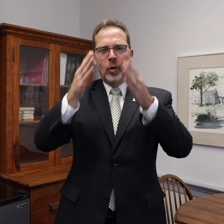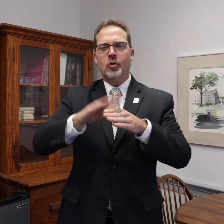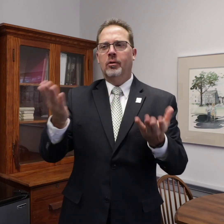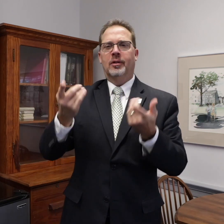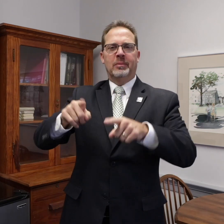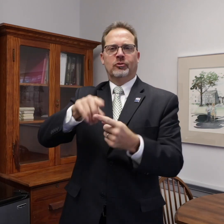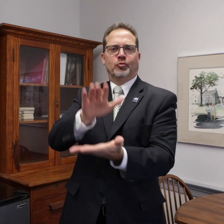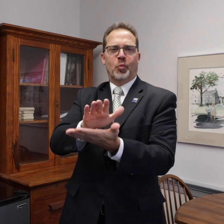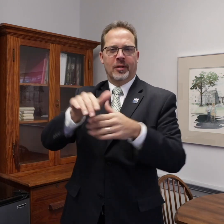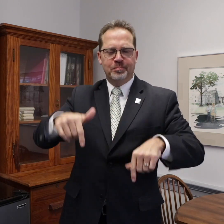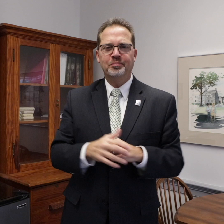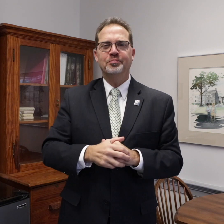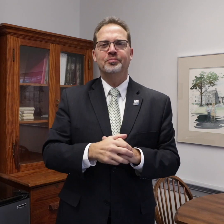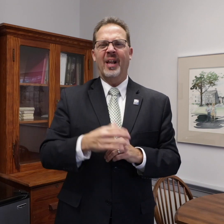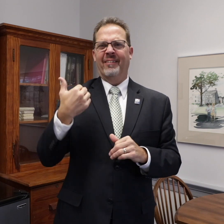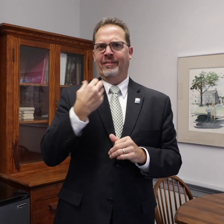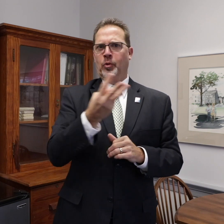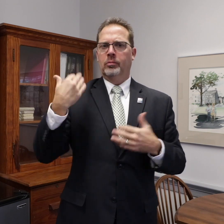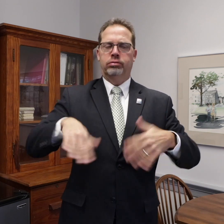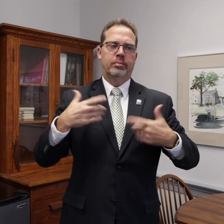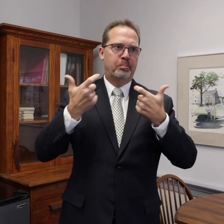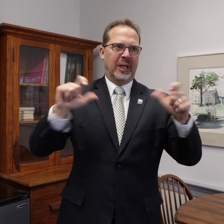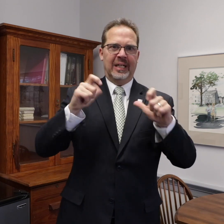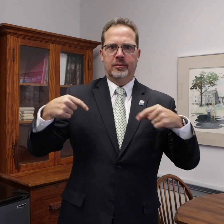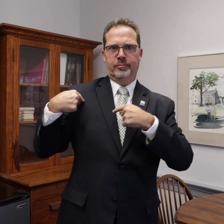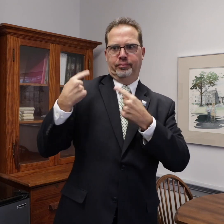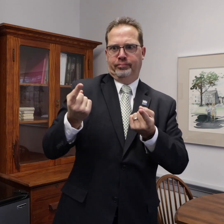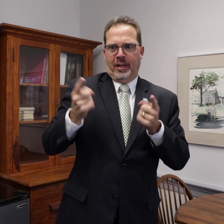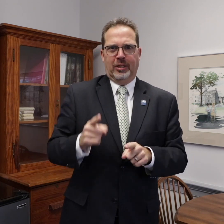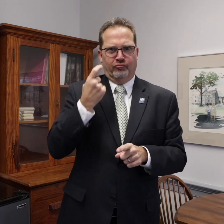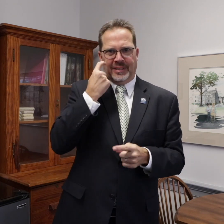what is happening here at the school. We have some big events to update you on.